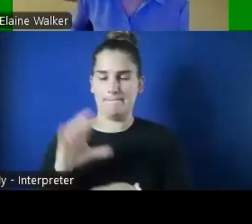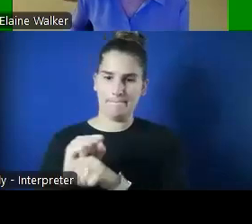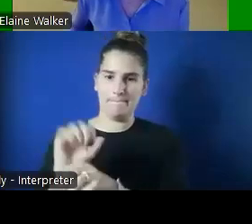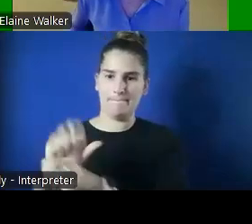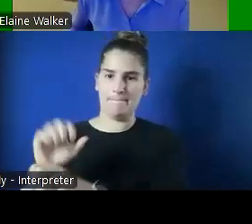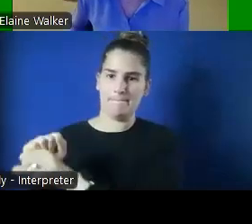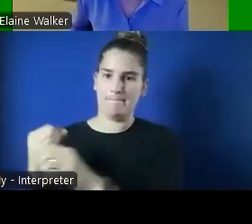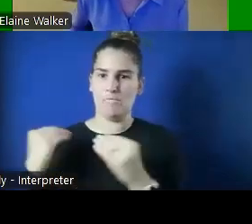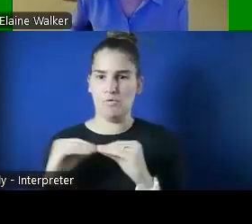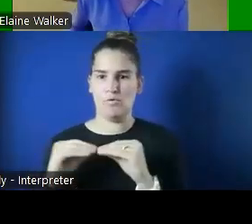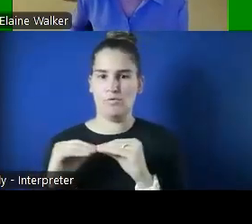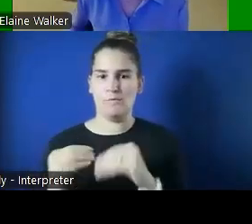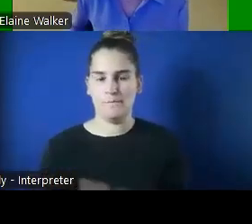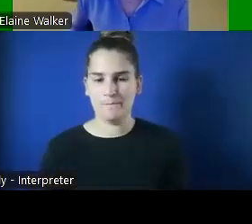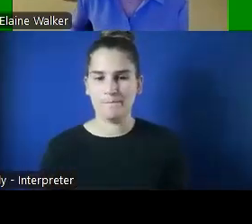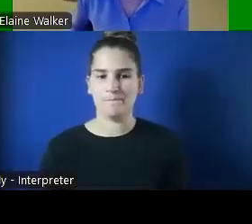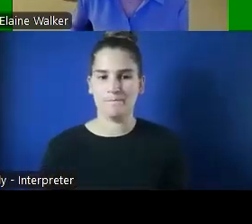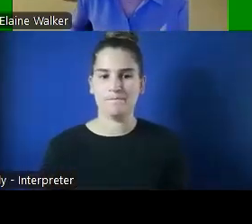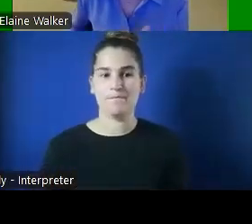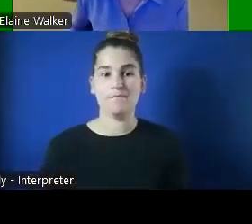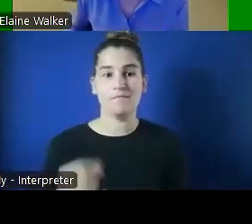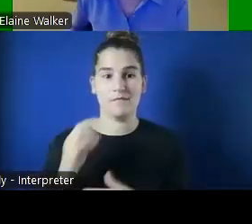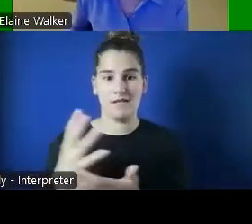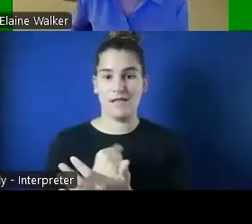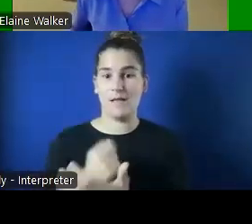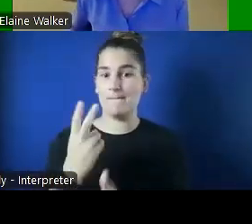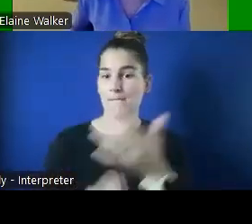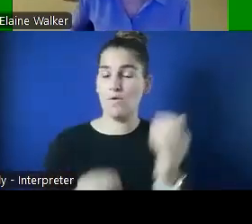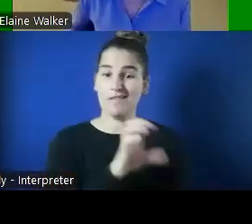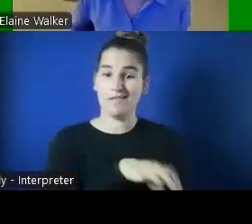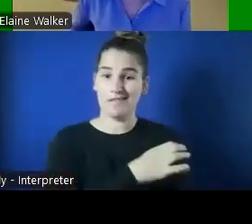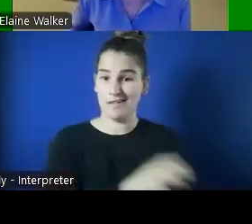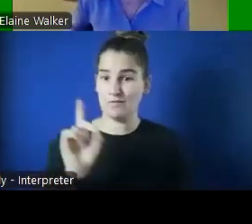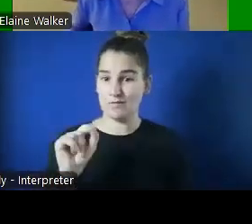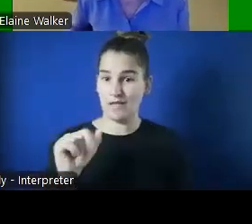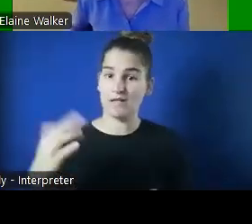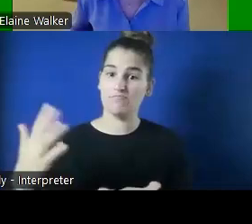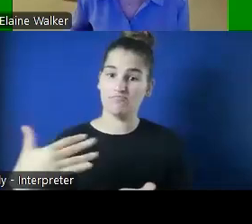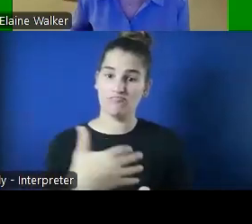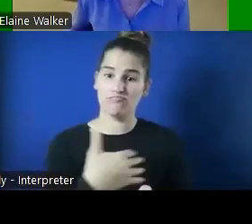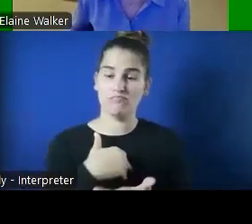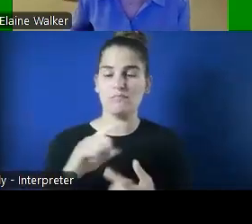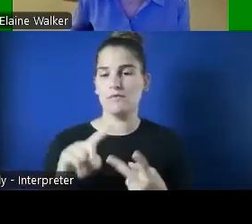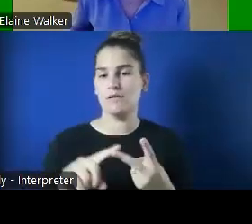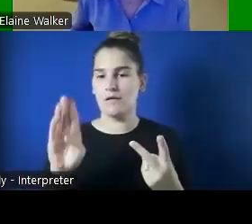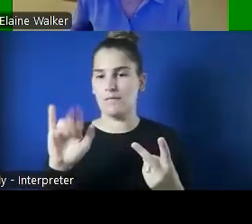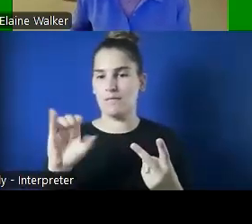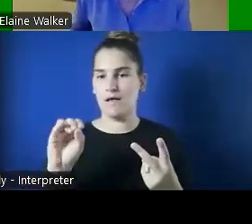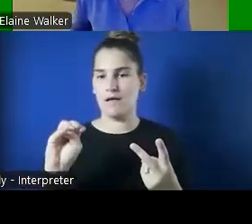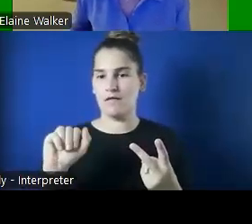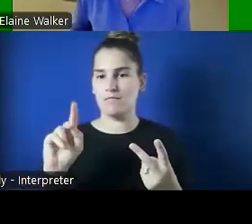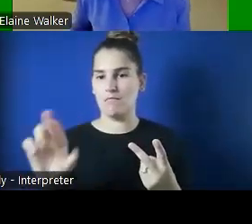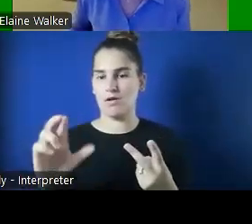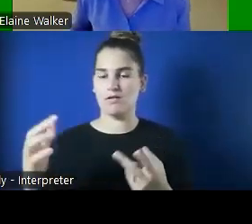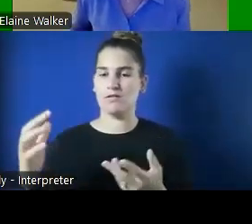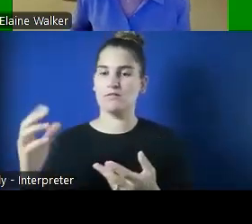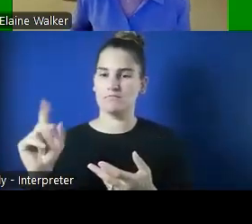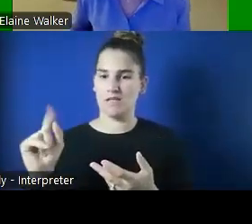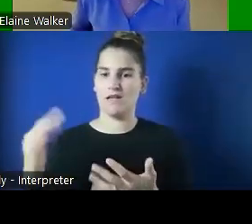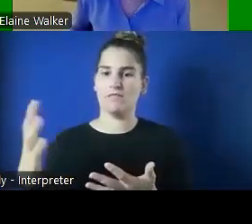collected both clinical uh data and also biomarker data including psychophysiology and